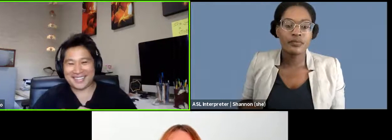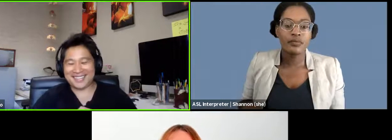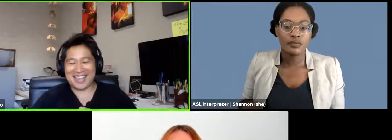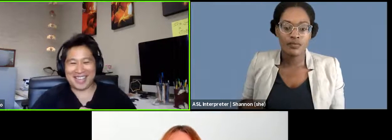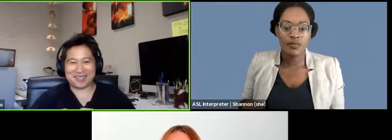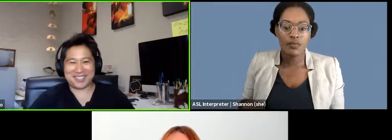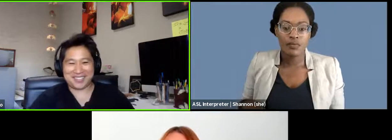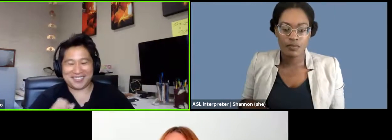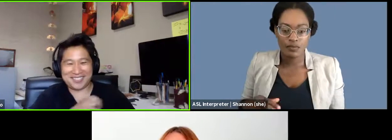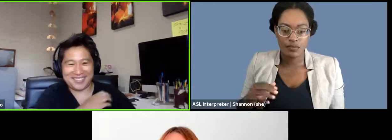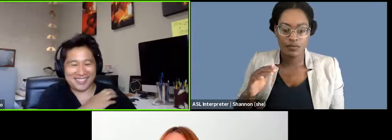TDo: Absolutely.